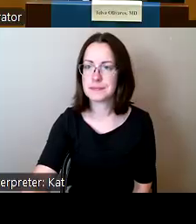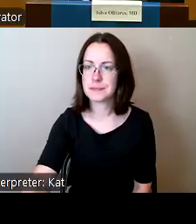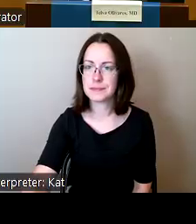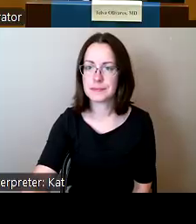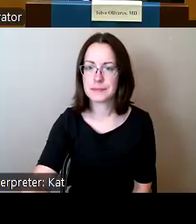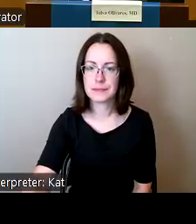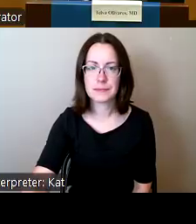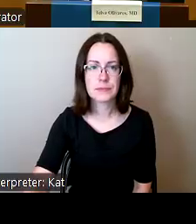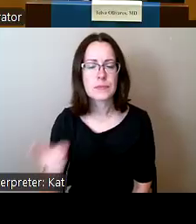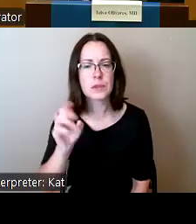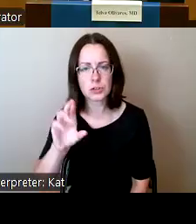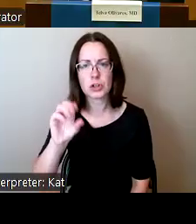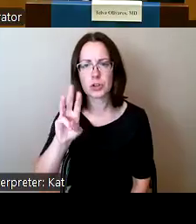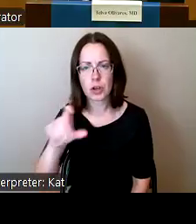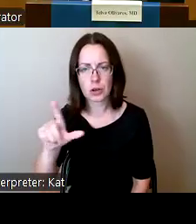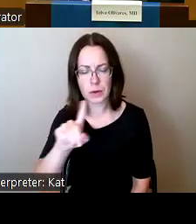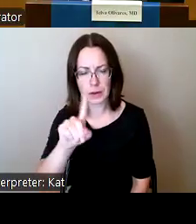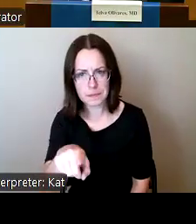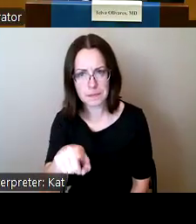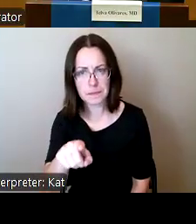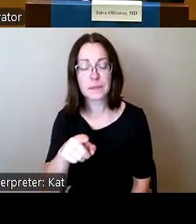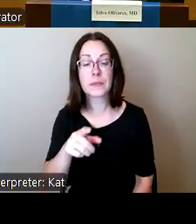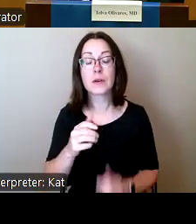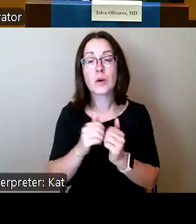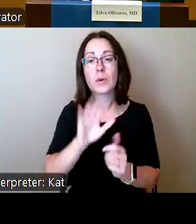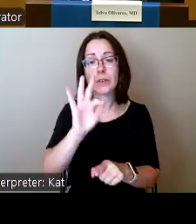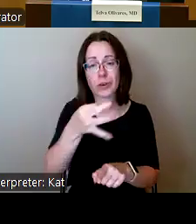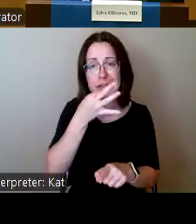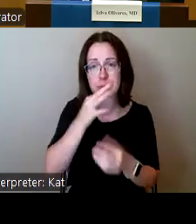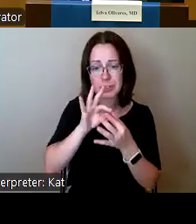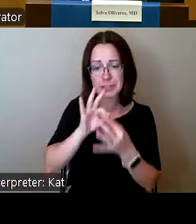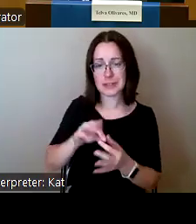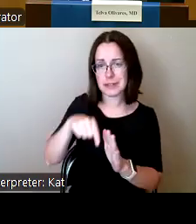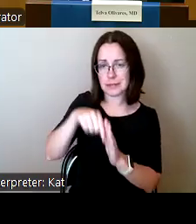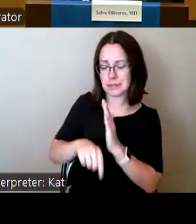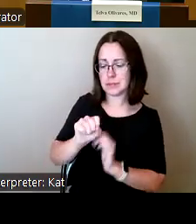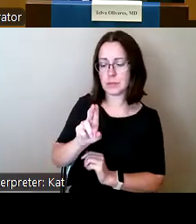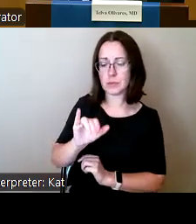Dr. Conwell, given your expertise in suicideology. Can you expand a little bit on what you think each